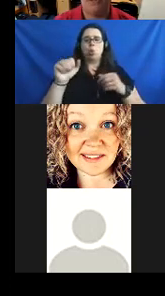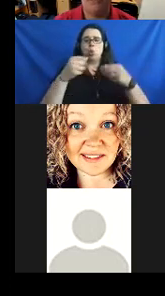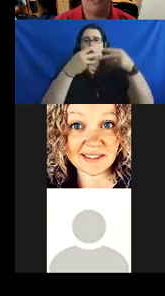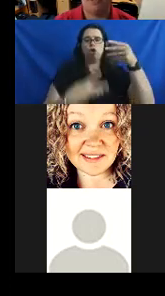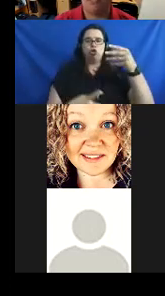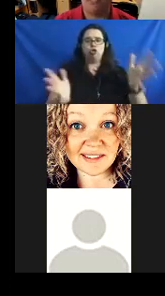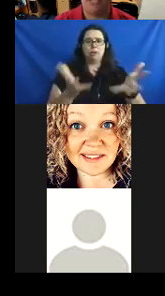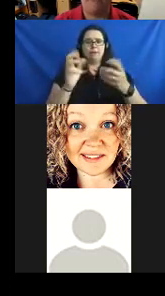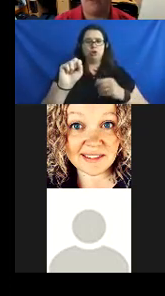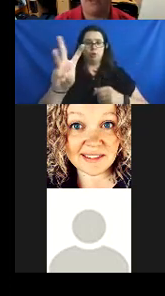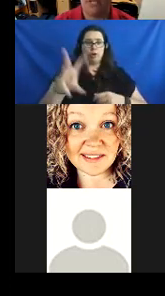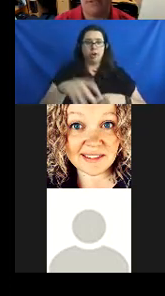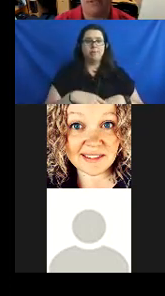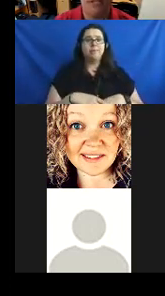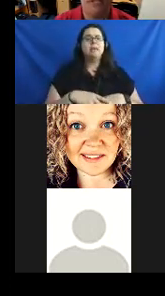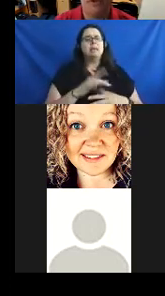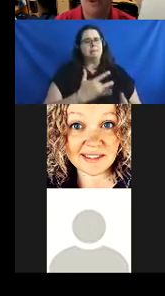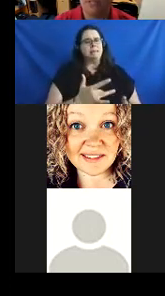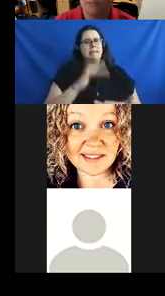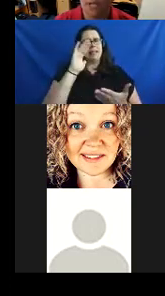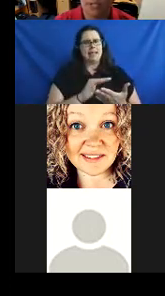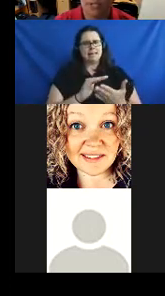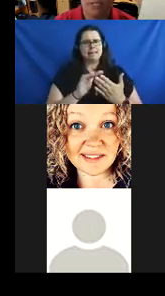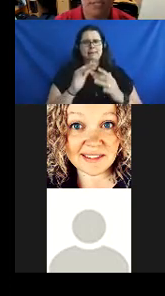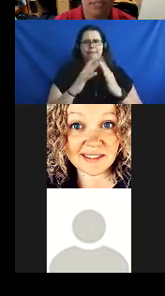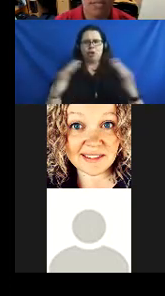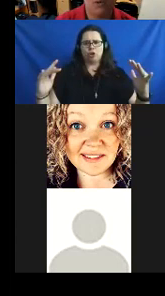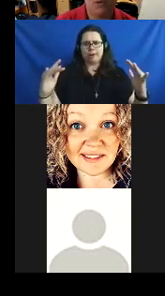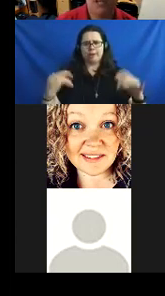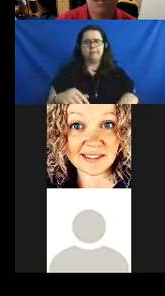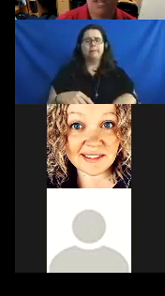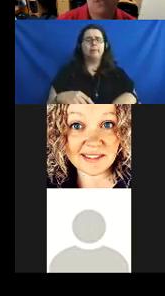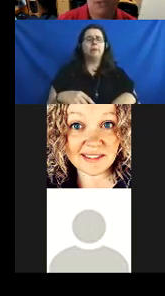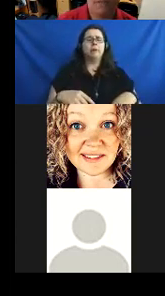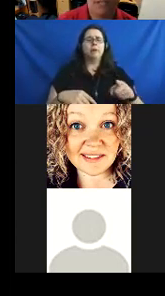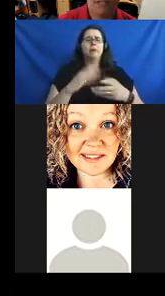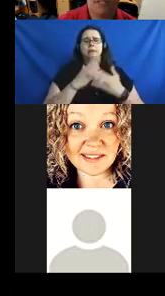THEY ARE TYPICALLY LESS VERSATILE. THERE ARE OPTIONS IN THIS CATEGORY ON ANDROID DEVICES.